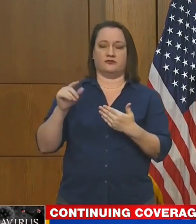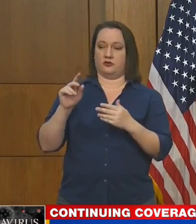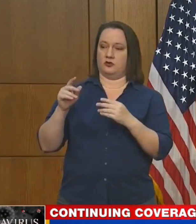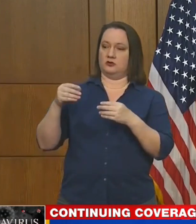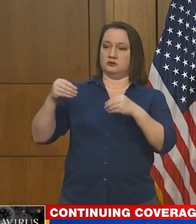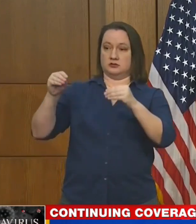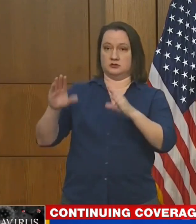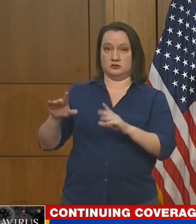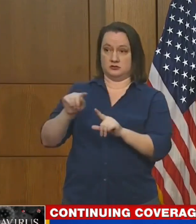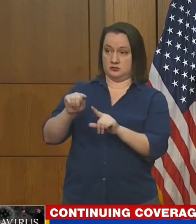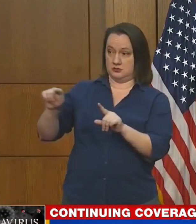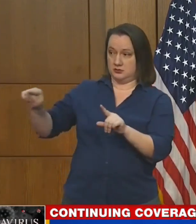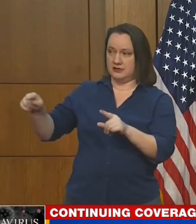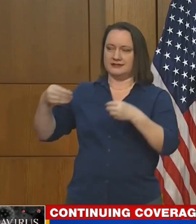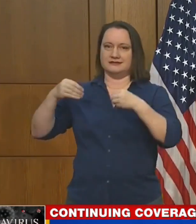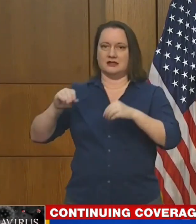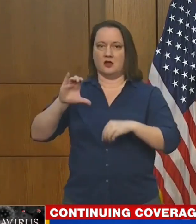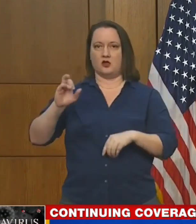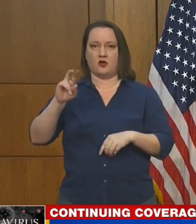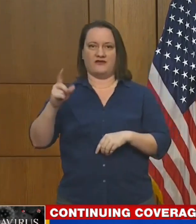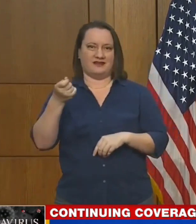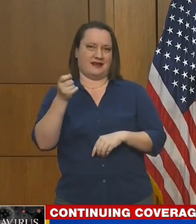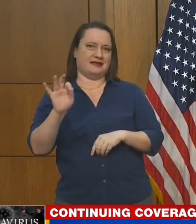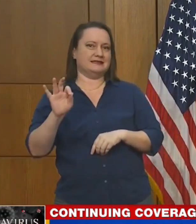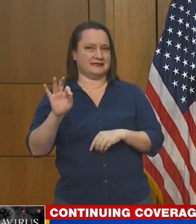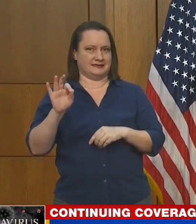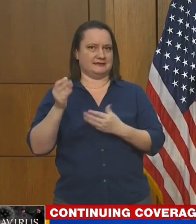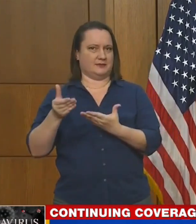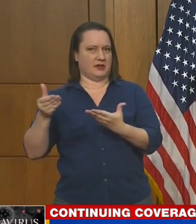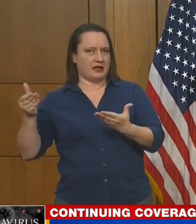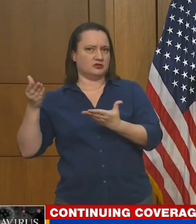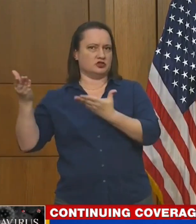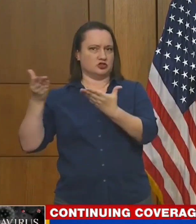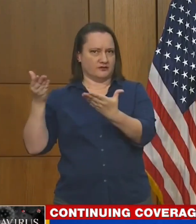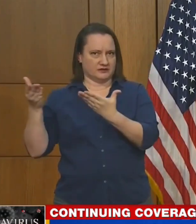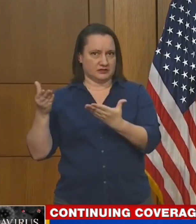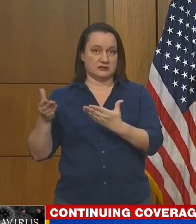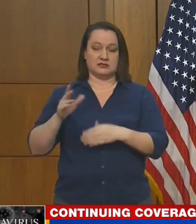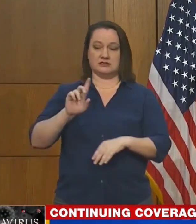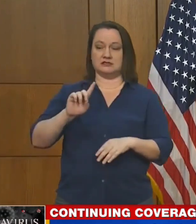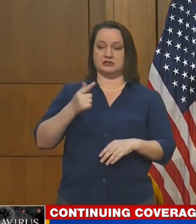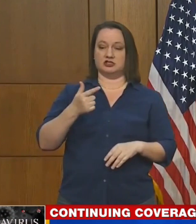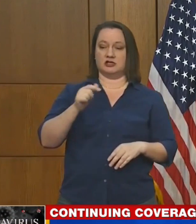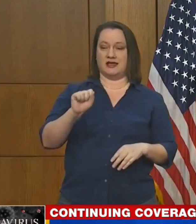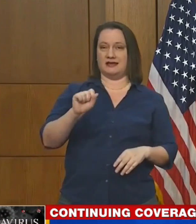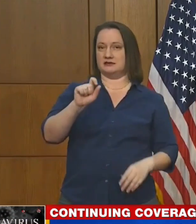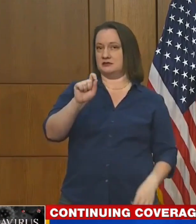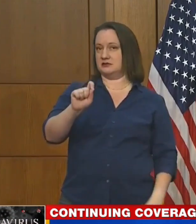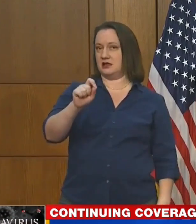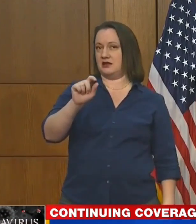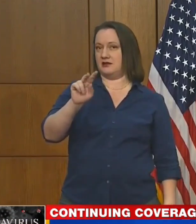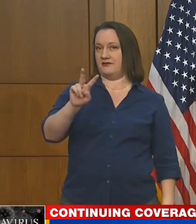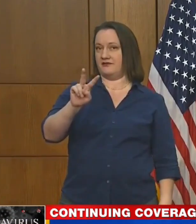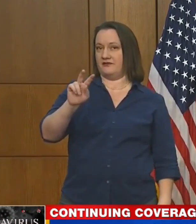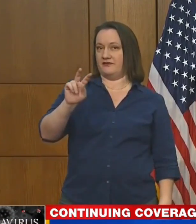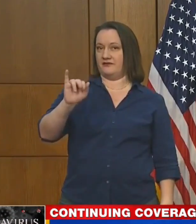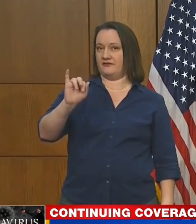RAPID REVIEW PROCESS FOR VENDORS SELLING COVID NINETEEN. RELATED SUPPLIES AND SERVICES